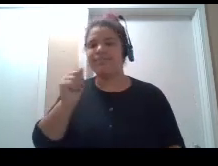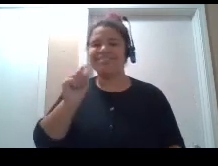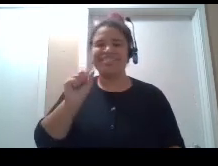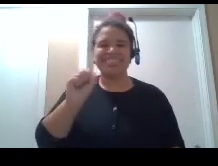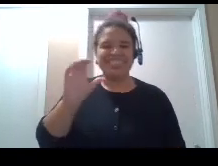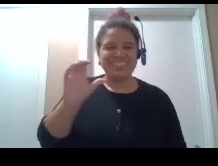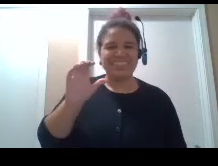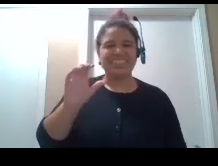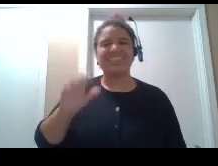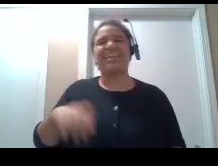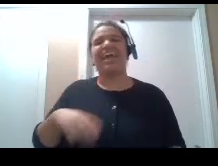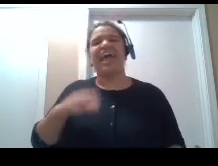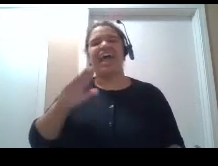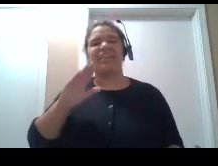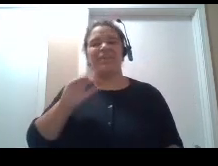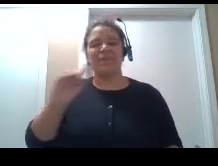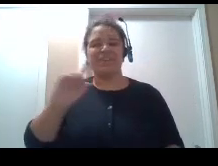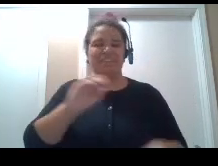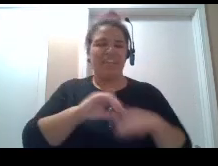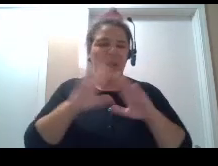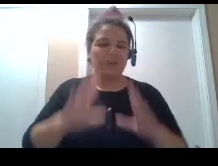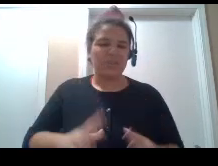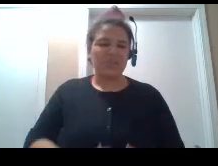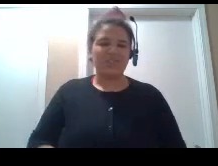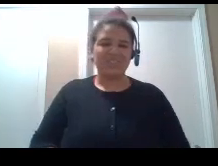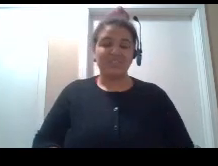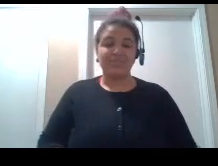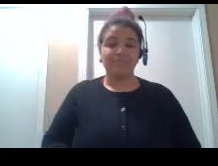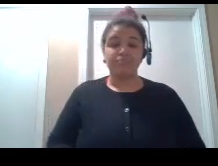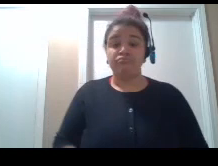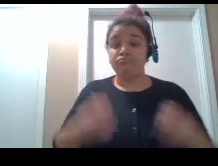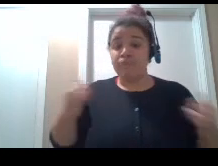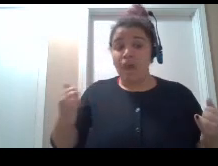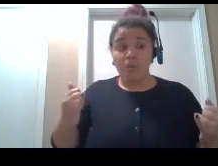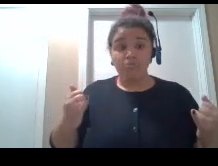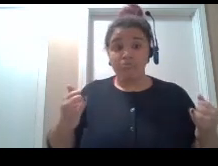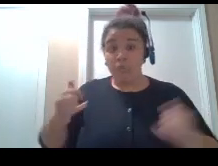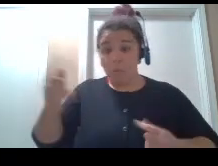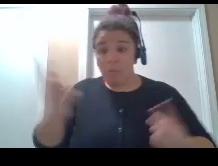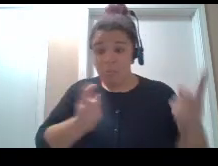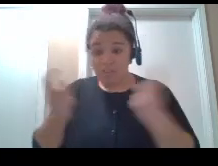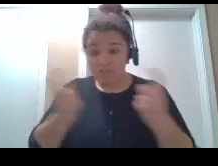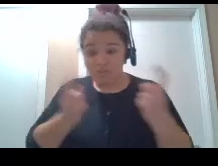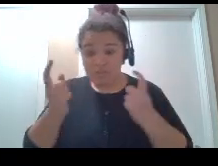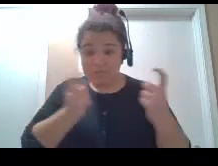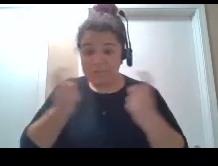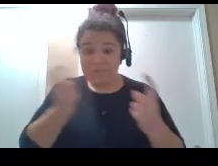OK, I now want to take a few minutes to review any questions that have come in from today's presentation.